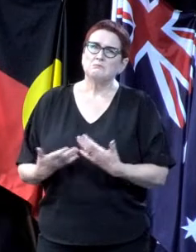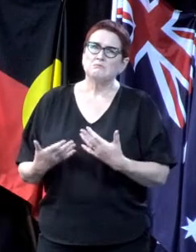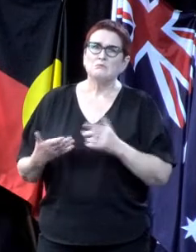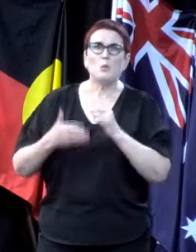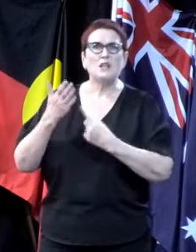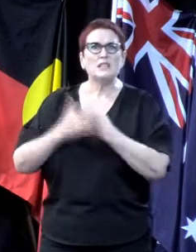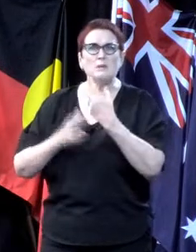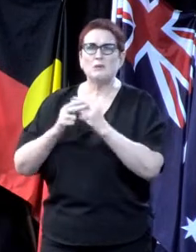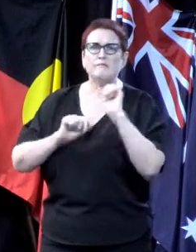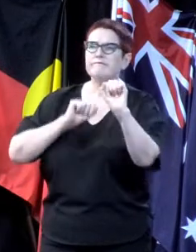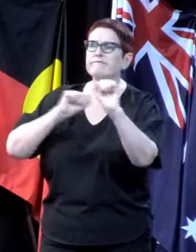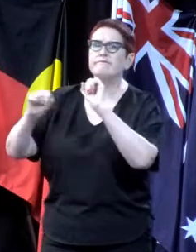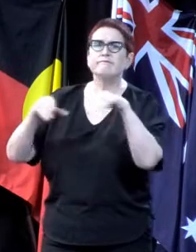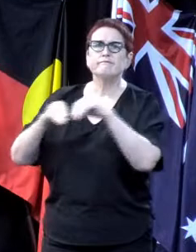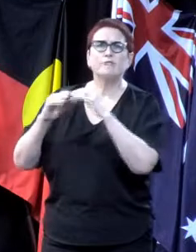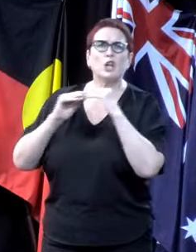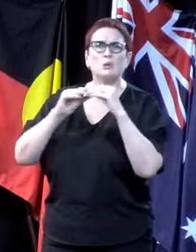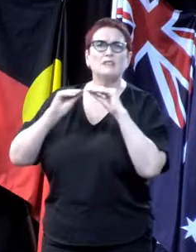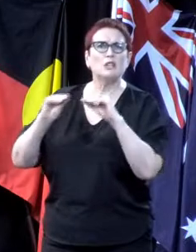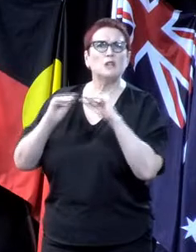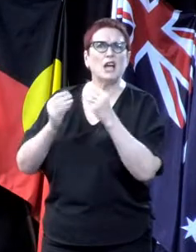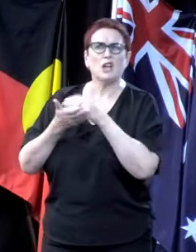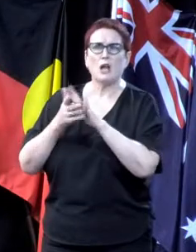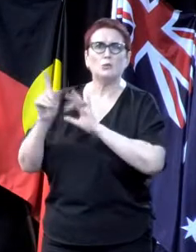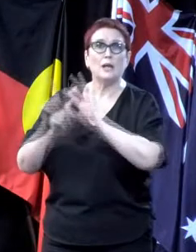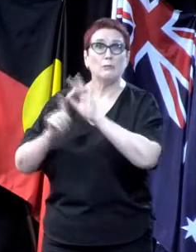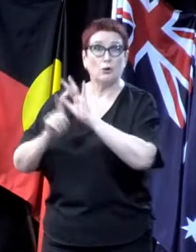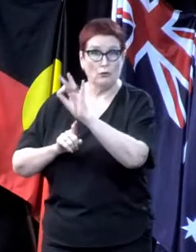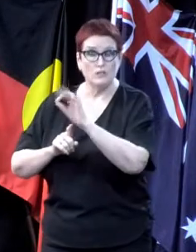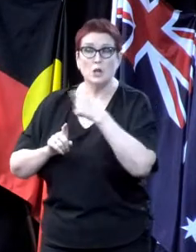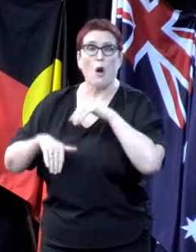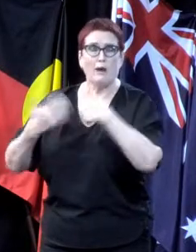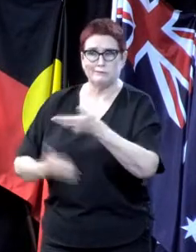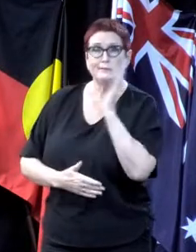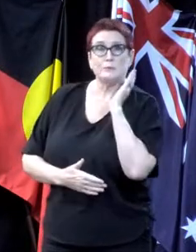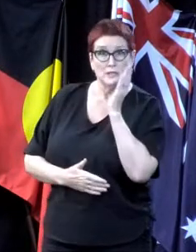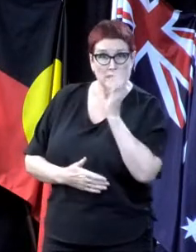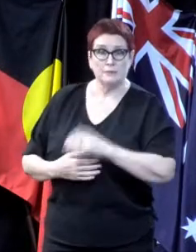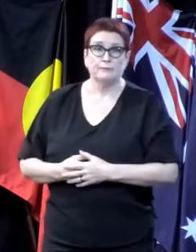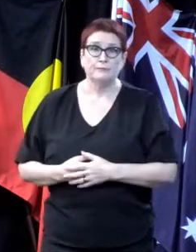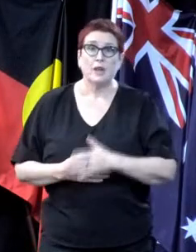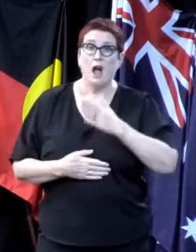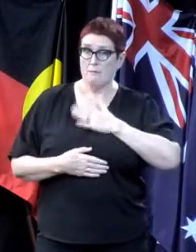with inclusive practices and moving forward. So, we deliver those there. I do my own professional learning.